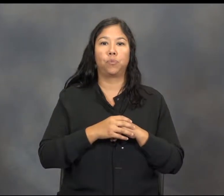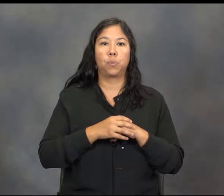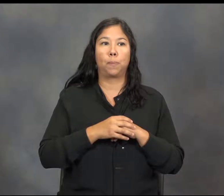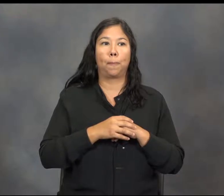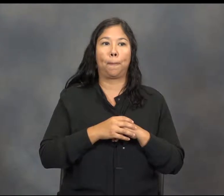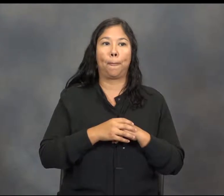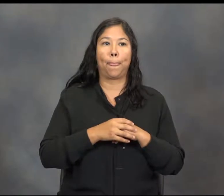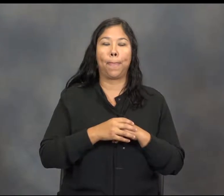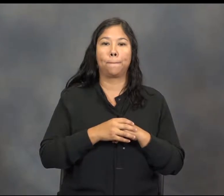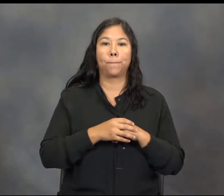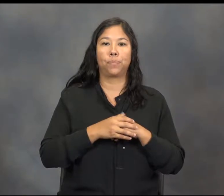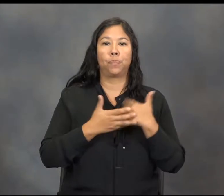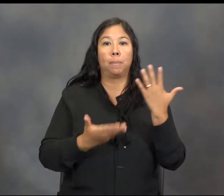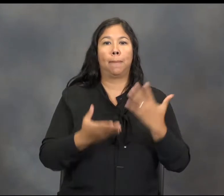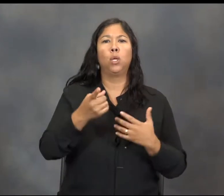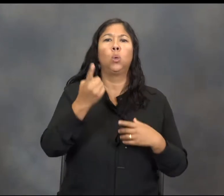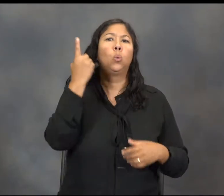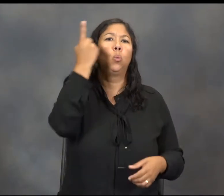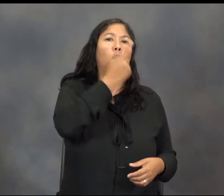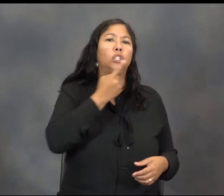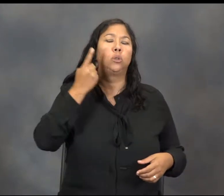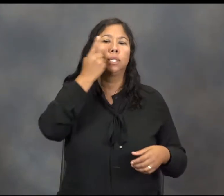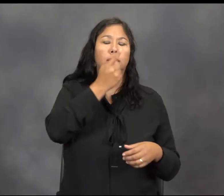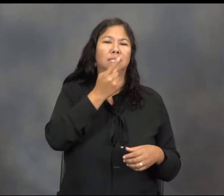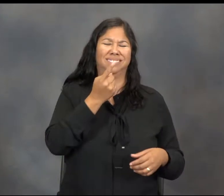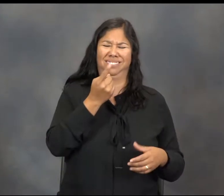So you may be asking what is a tax site?